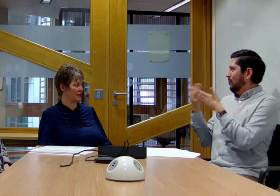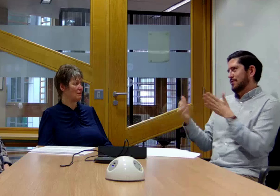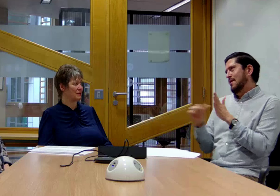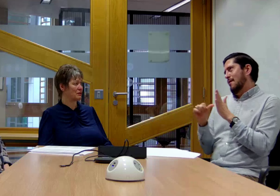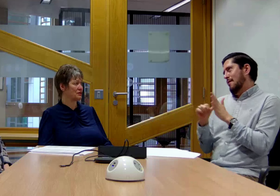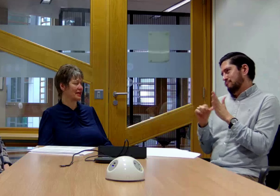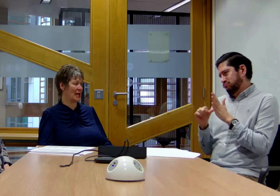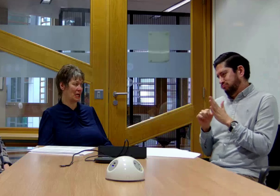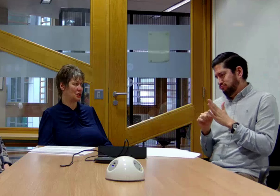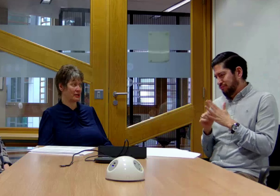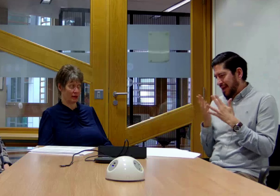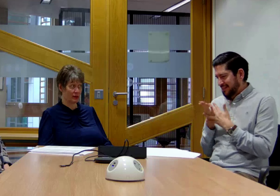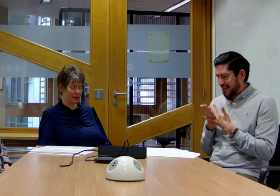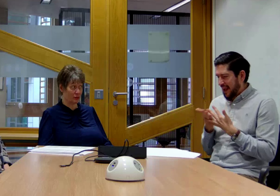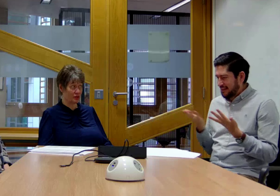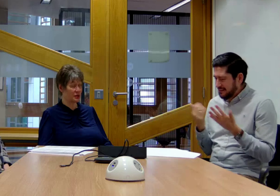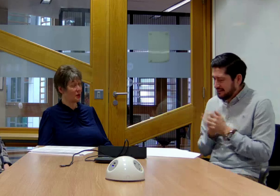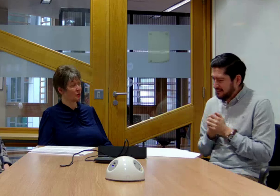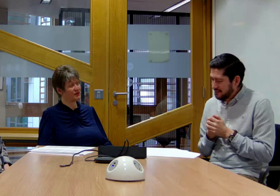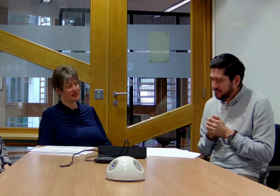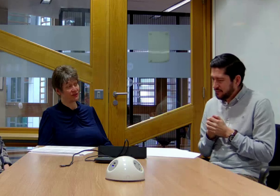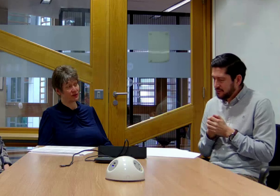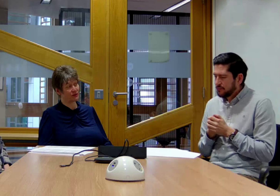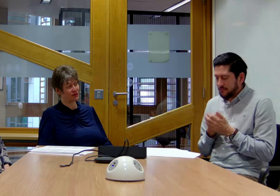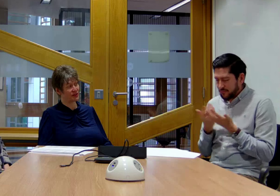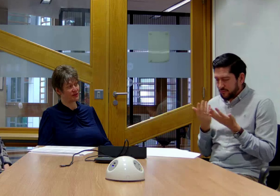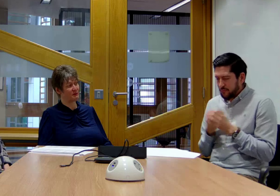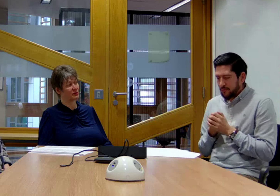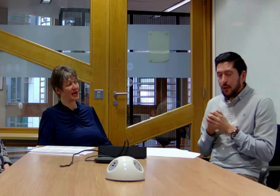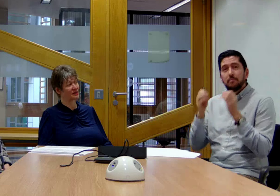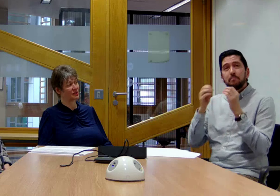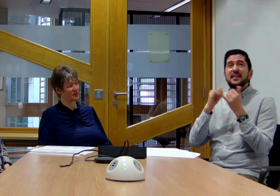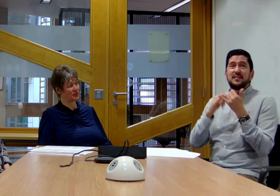going to create their own language that they could communicate in, as English and other